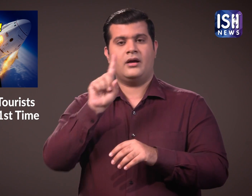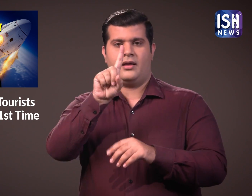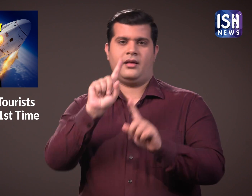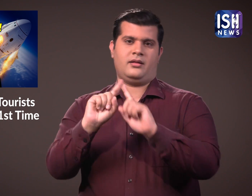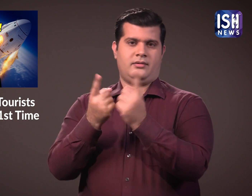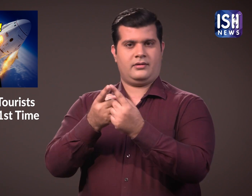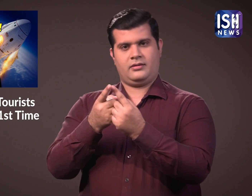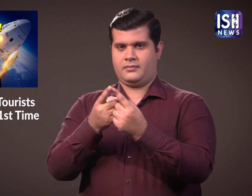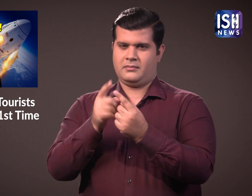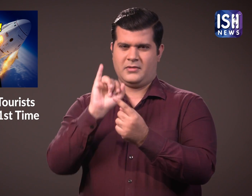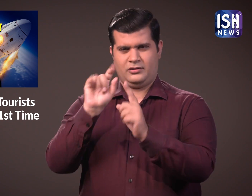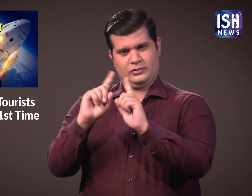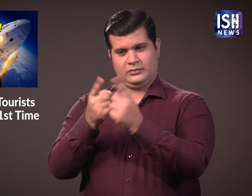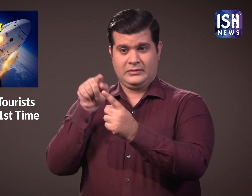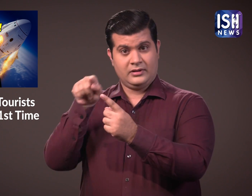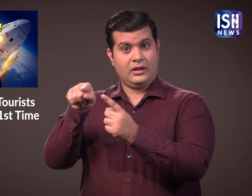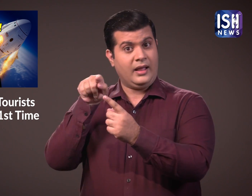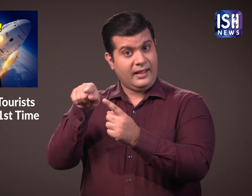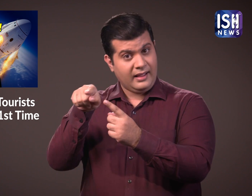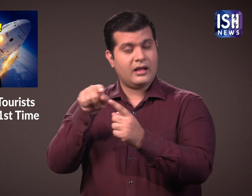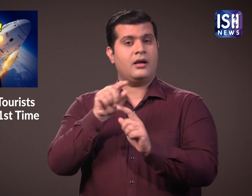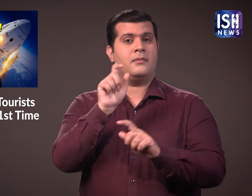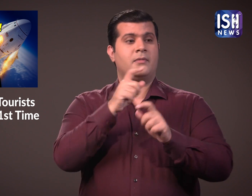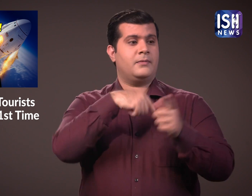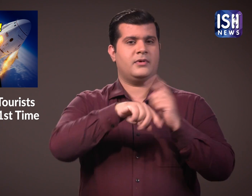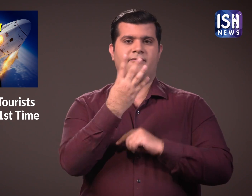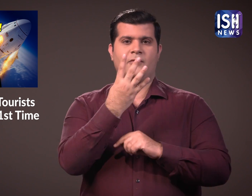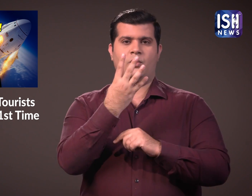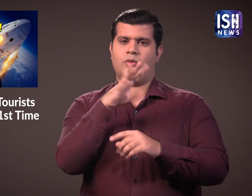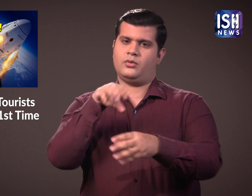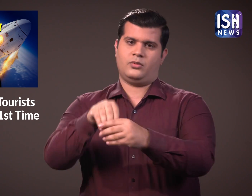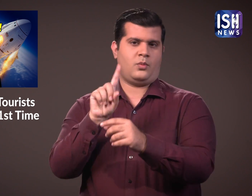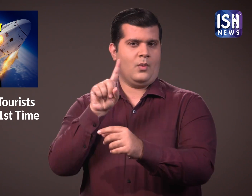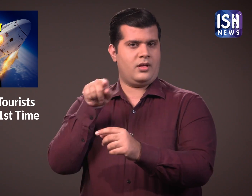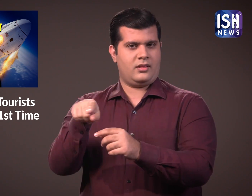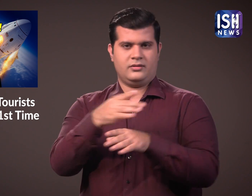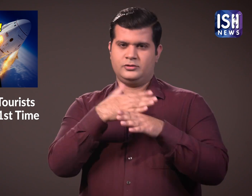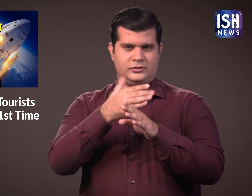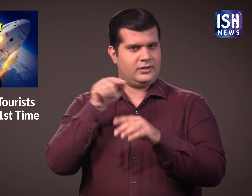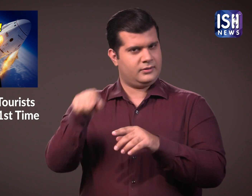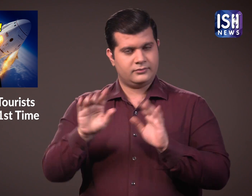but the 4 passengers will all have to share one toilet.